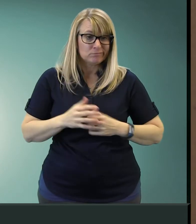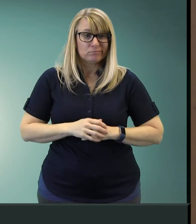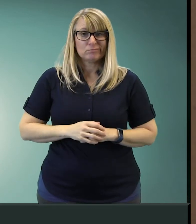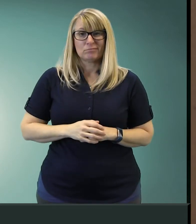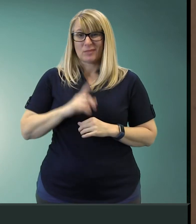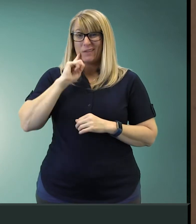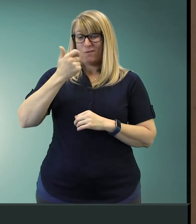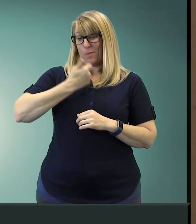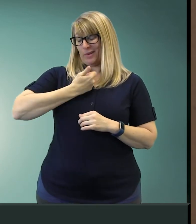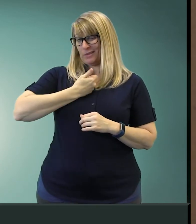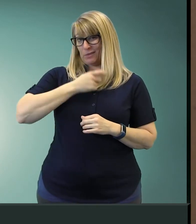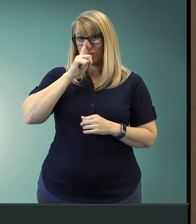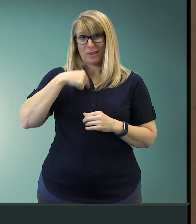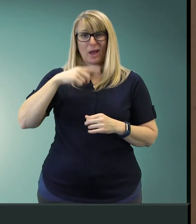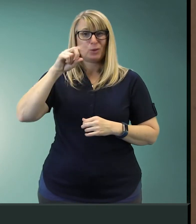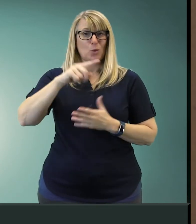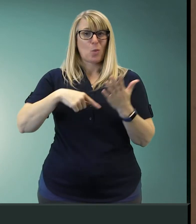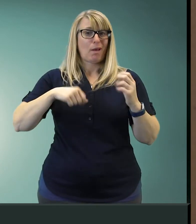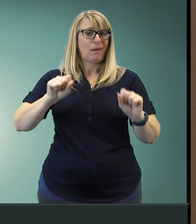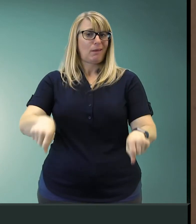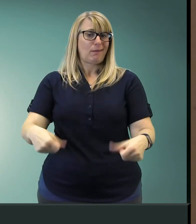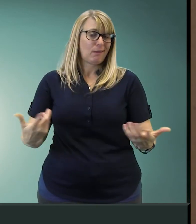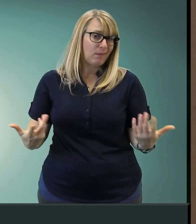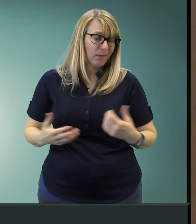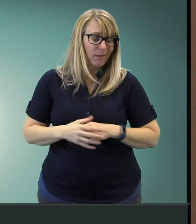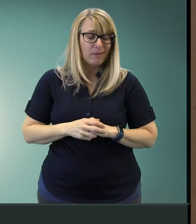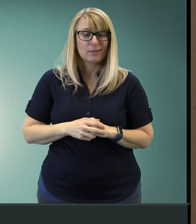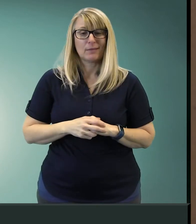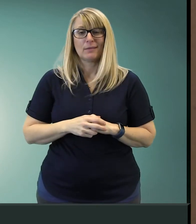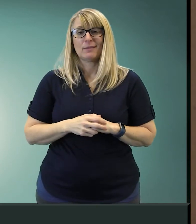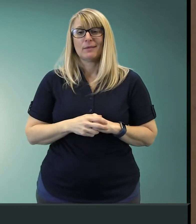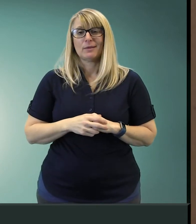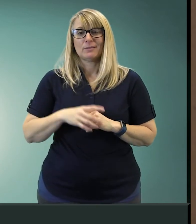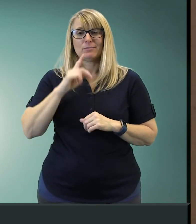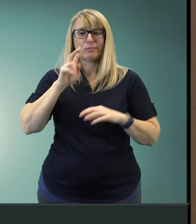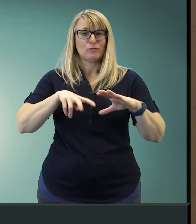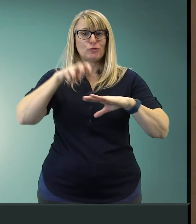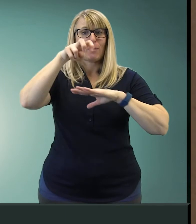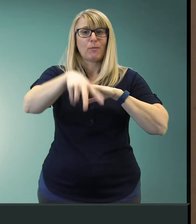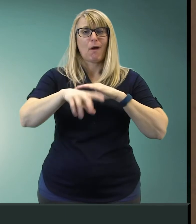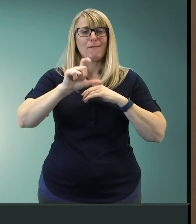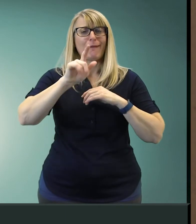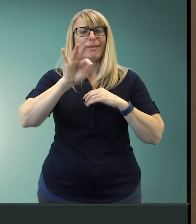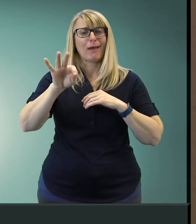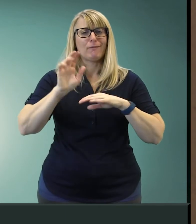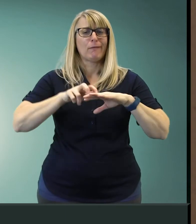Really, honestly for me, I just do whatever I can. I've jumped off cliffs before.